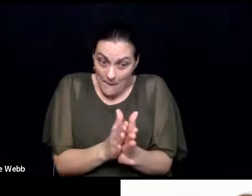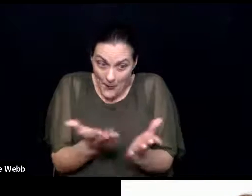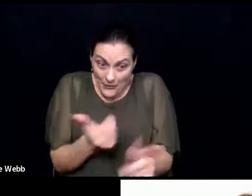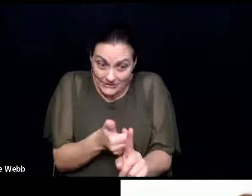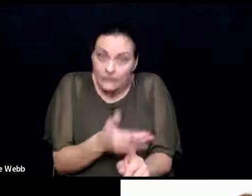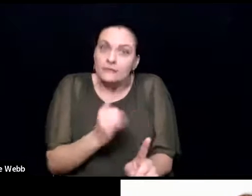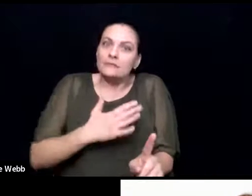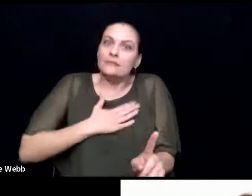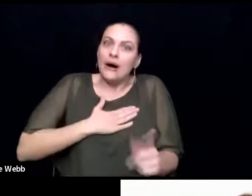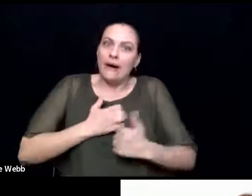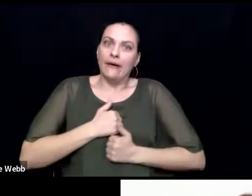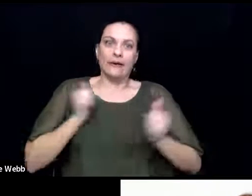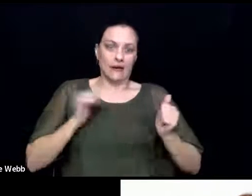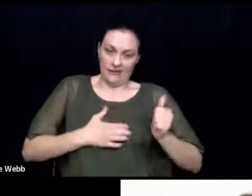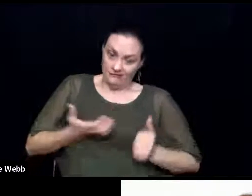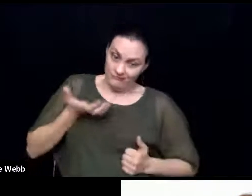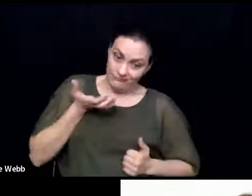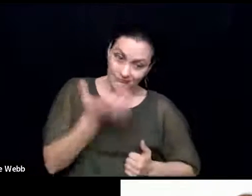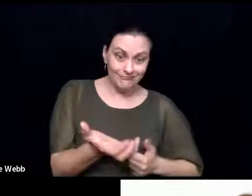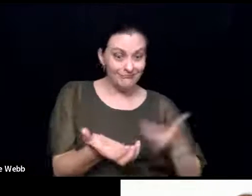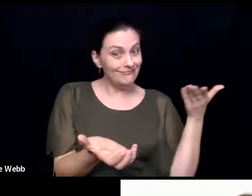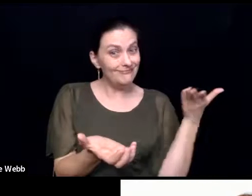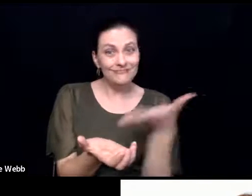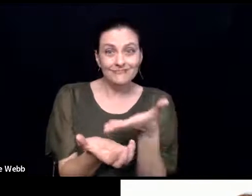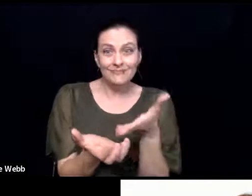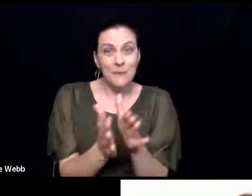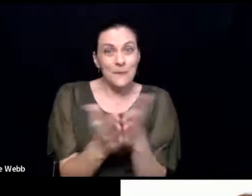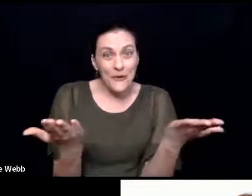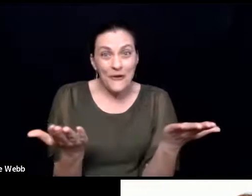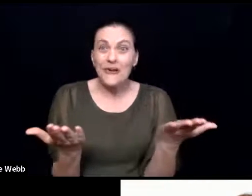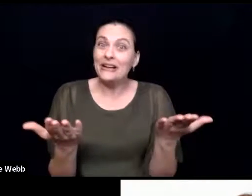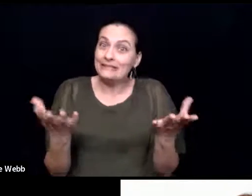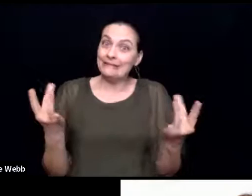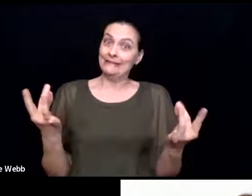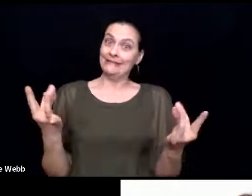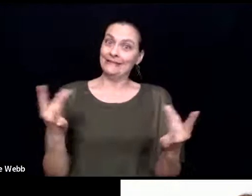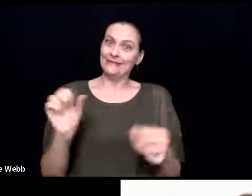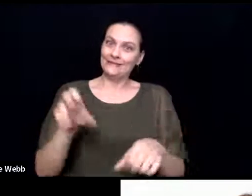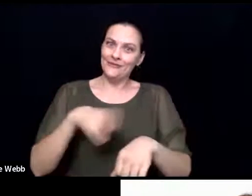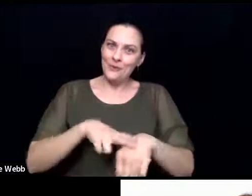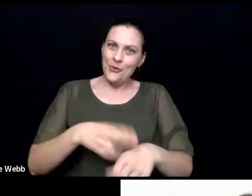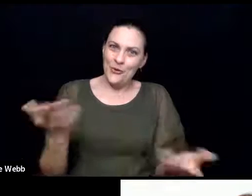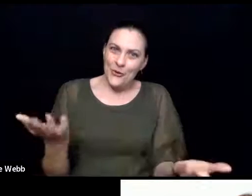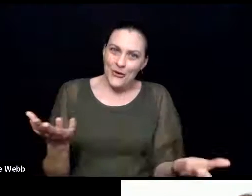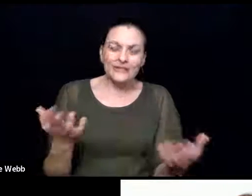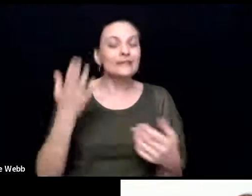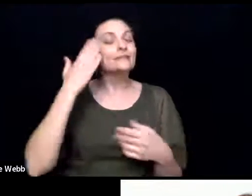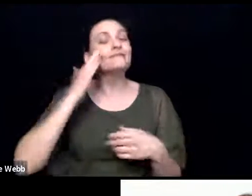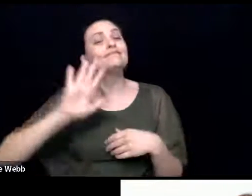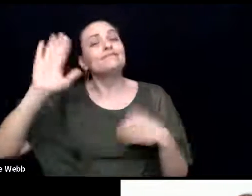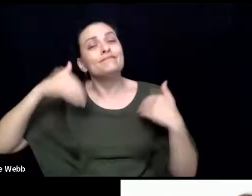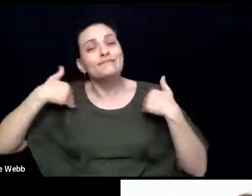component of my life growing up where I felt the way my parents dealt with other African American